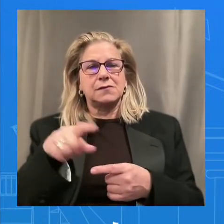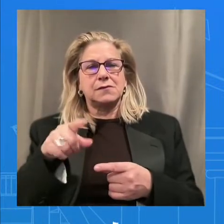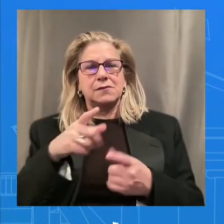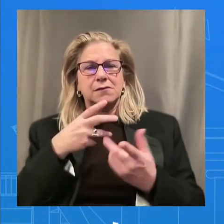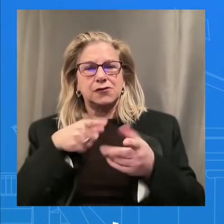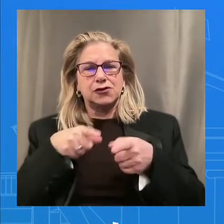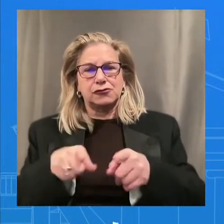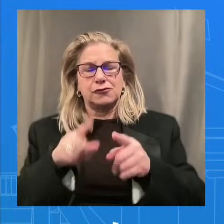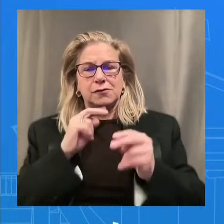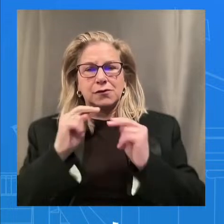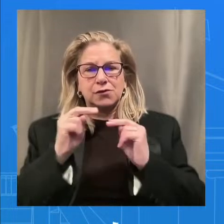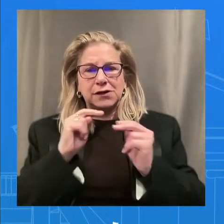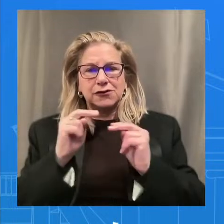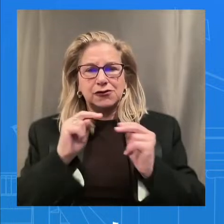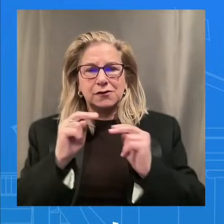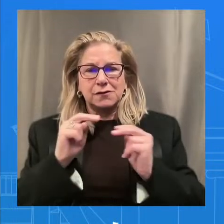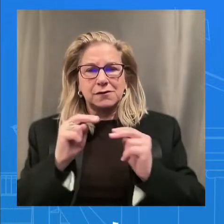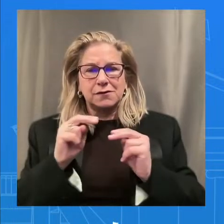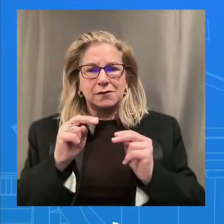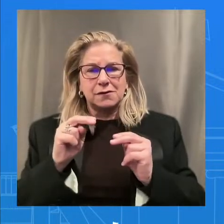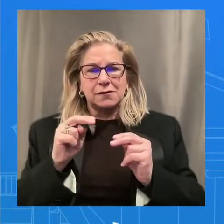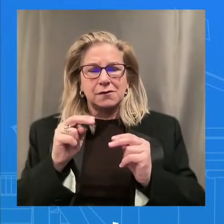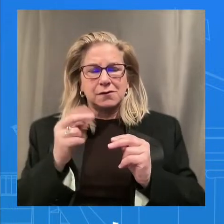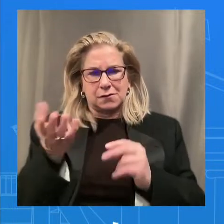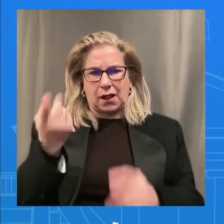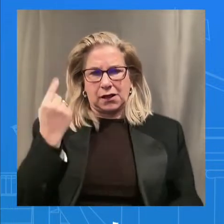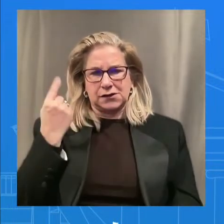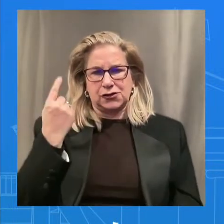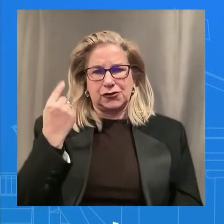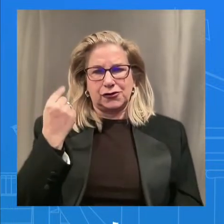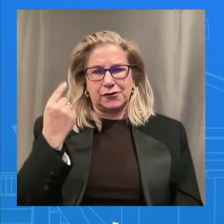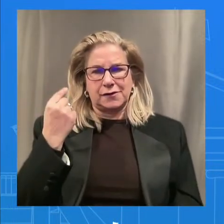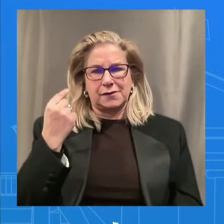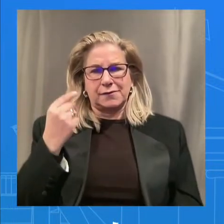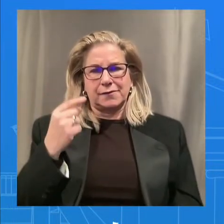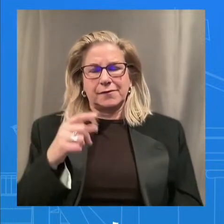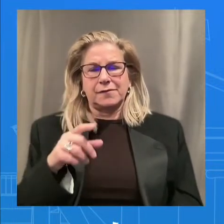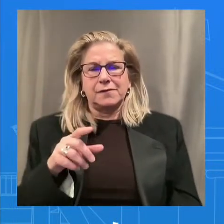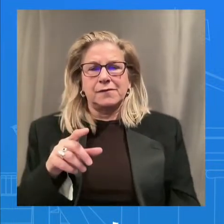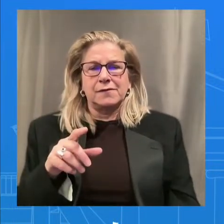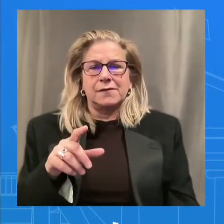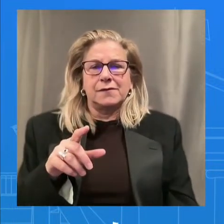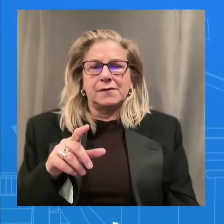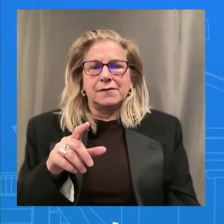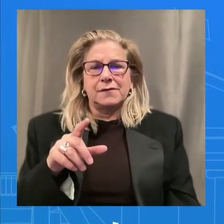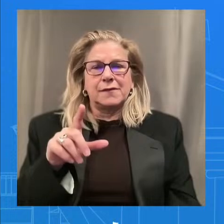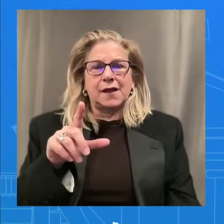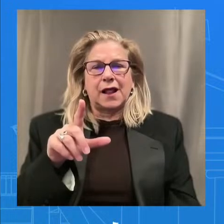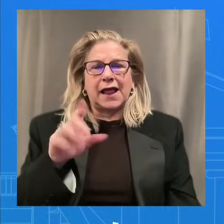Eli Lilly was able to bring down their cost on insulin. A lot of that was because of what this president did on ta-